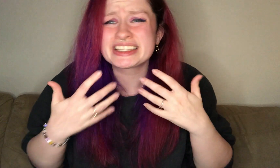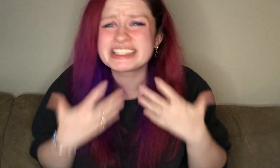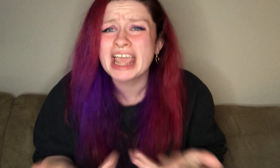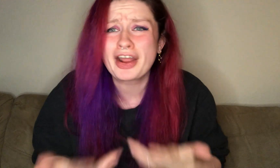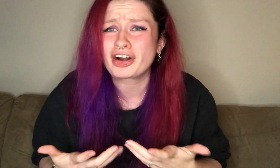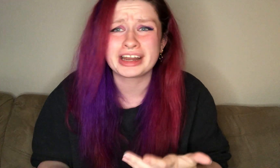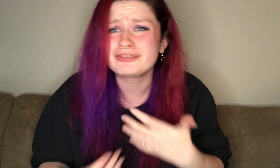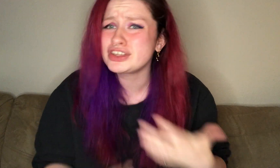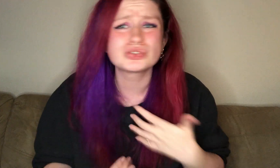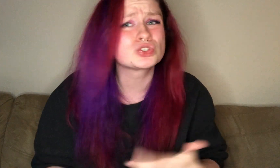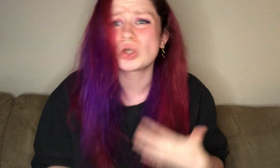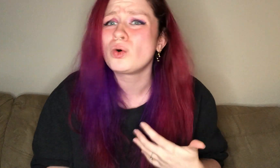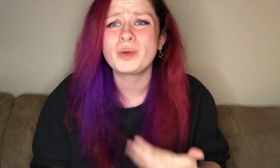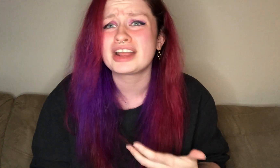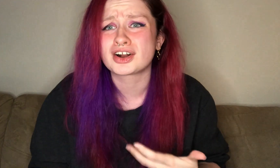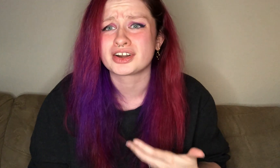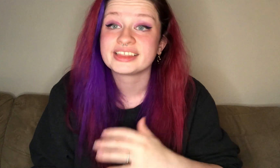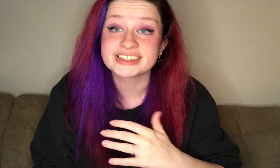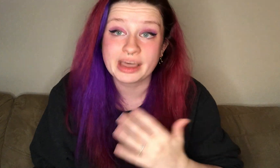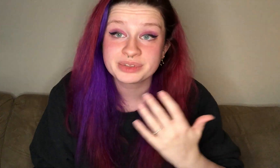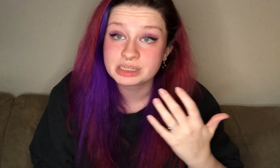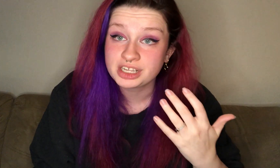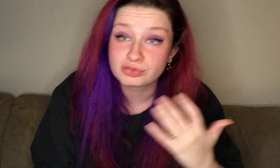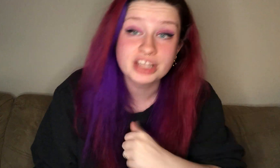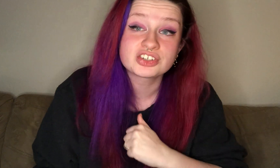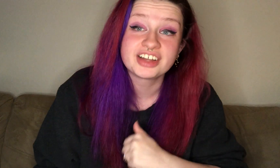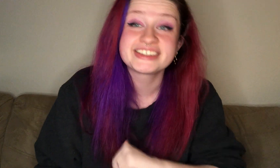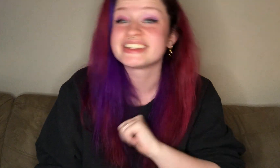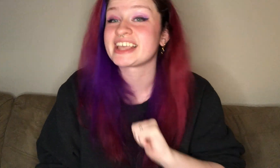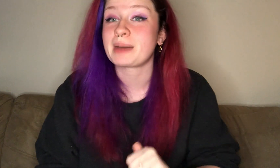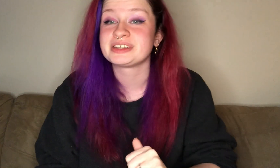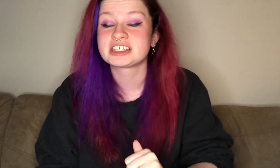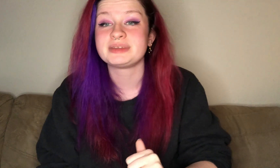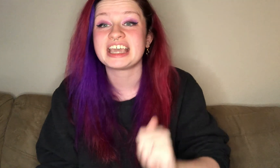stare it feels so weird this happens to me in restaurants this happens to me